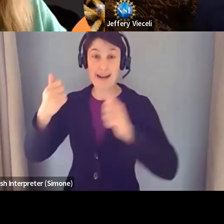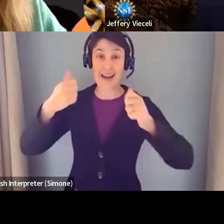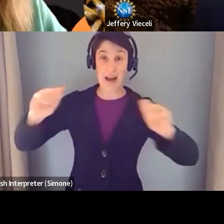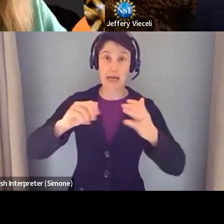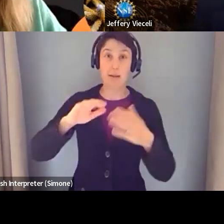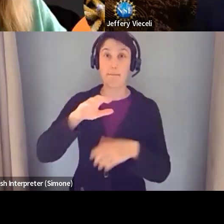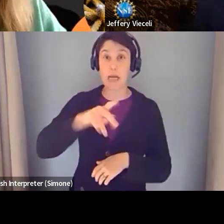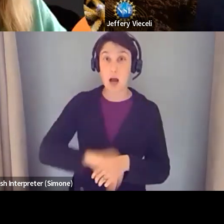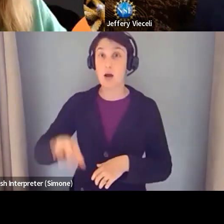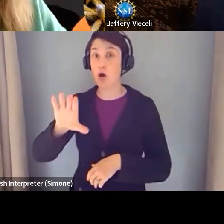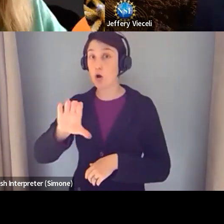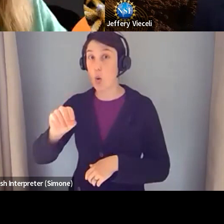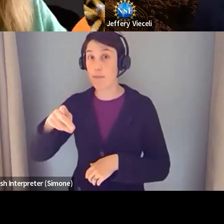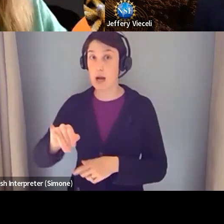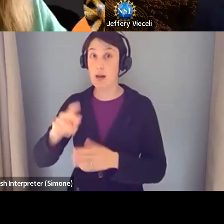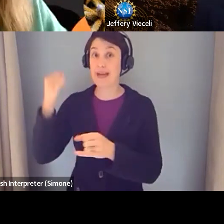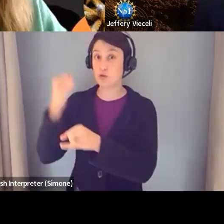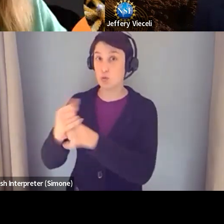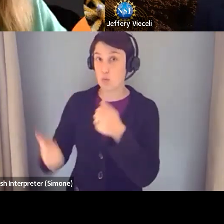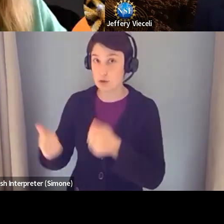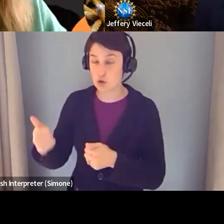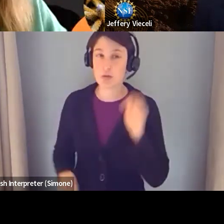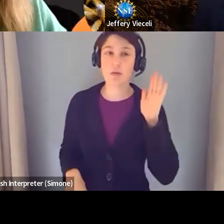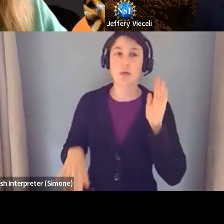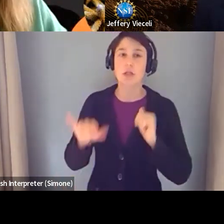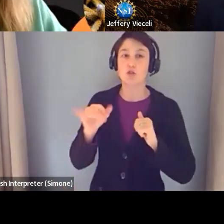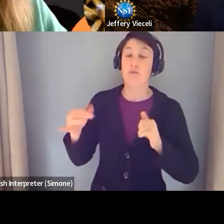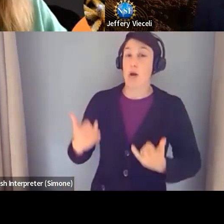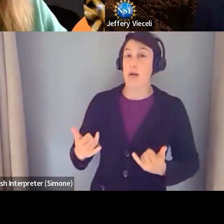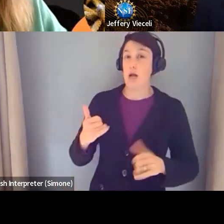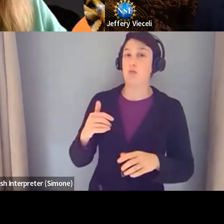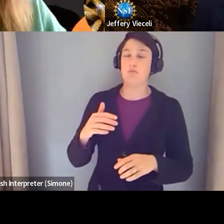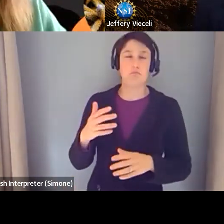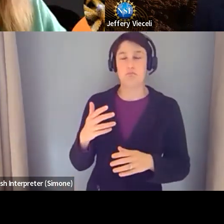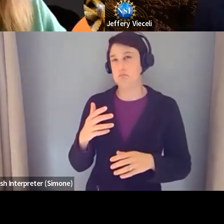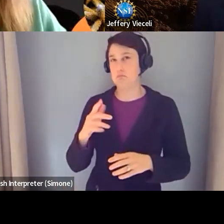Jeff Vieceli: At the moment, it is just strictly related to that award itself.